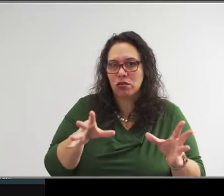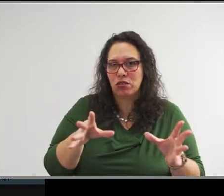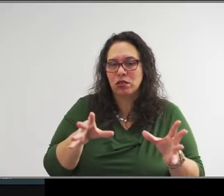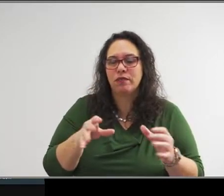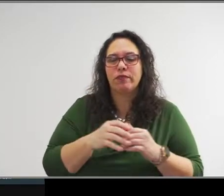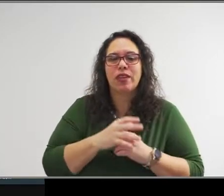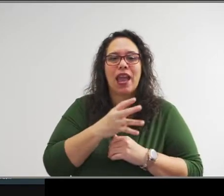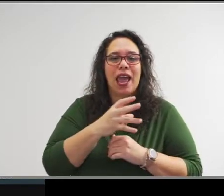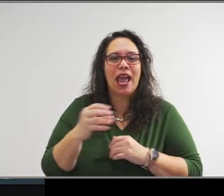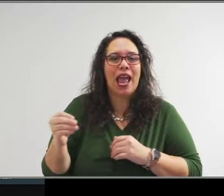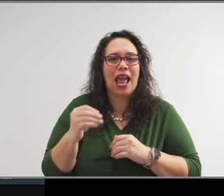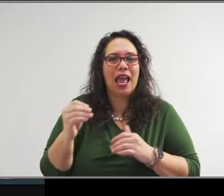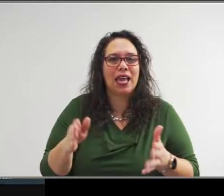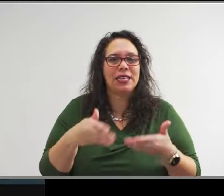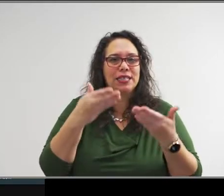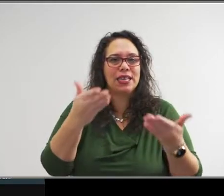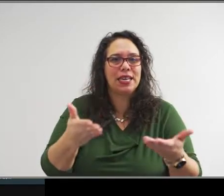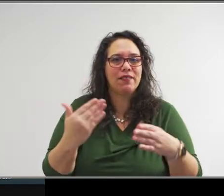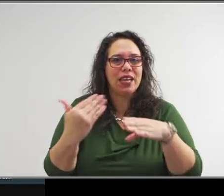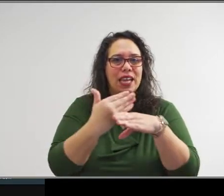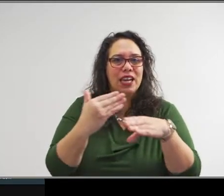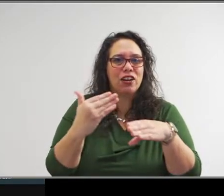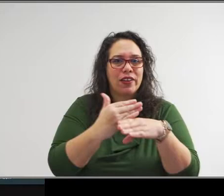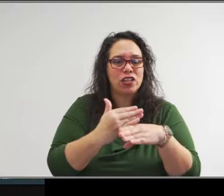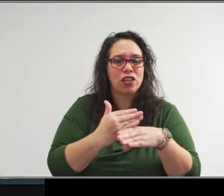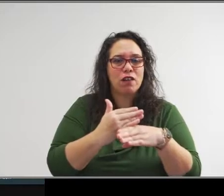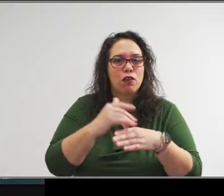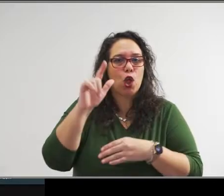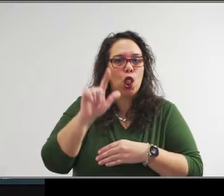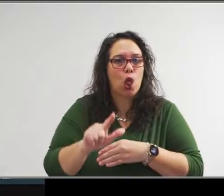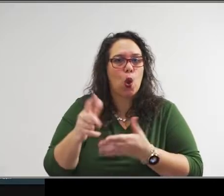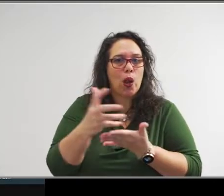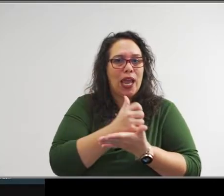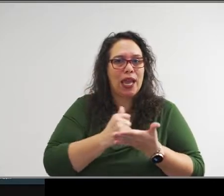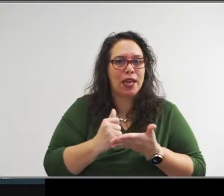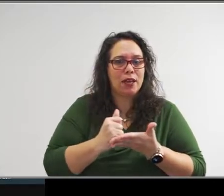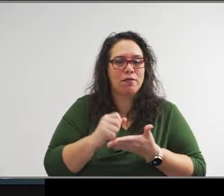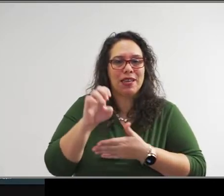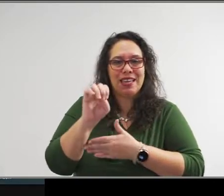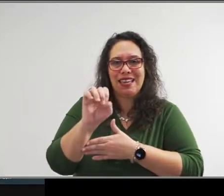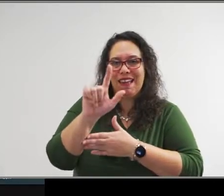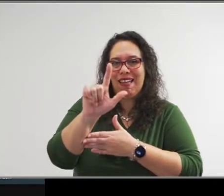for our low income English language learner students, foster and homeless youth,